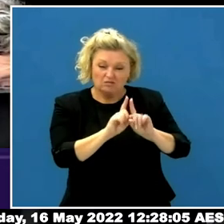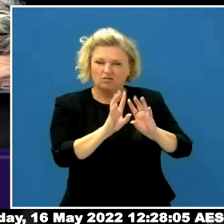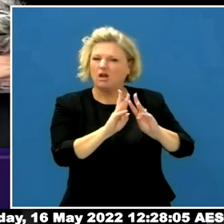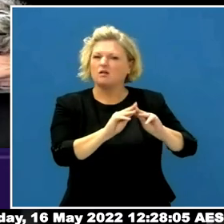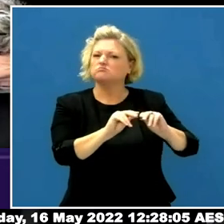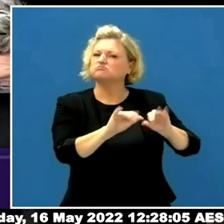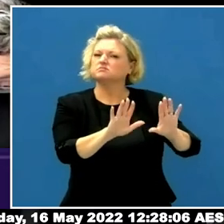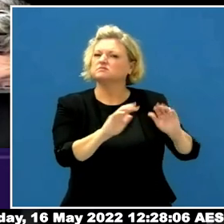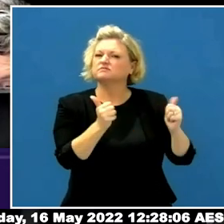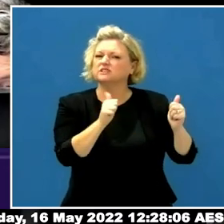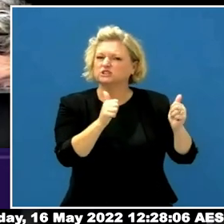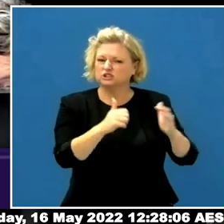This is in mid - this is May 2020.